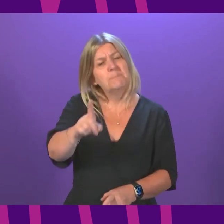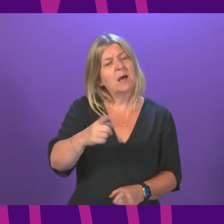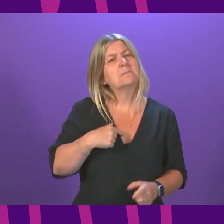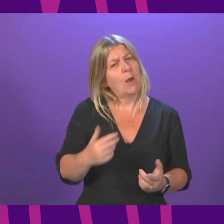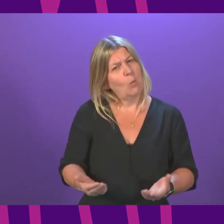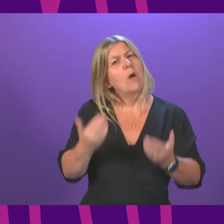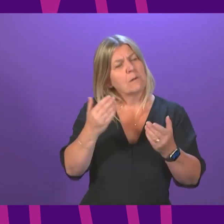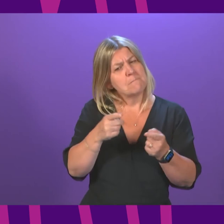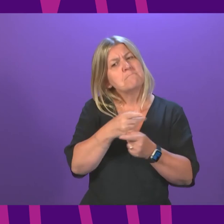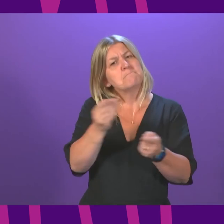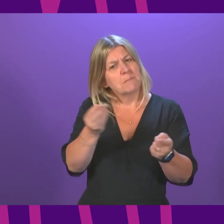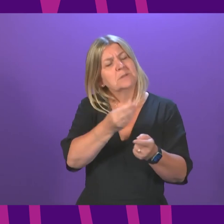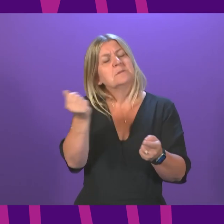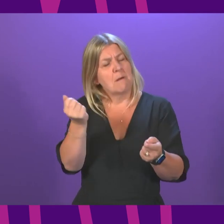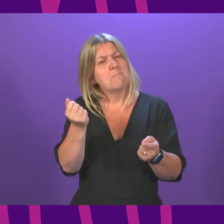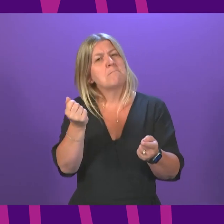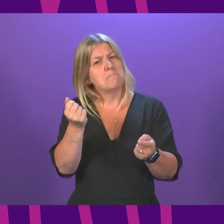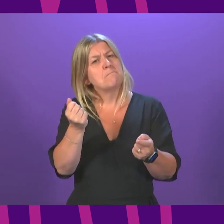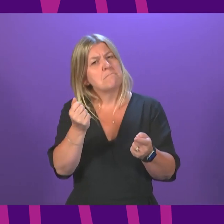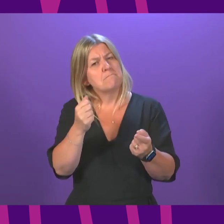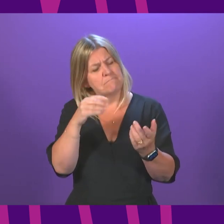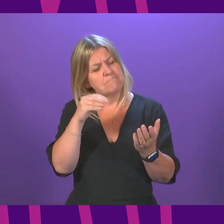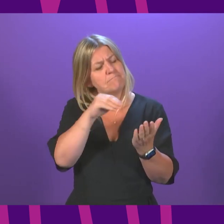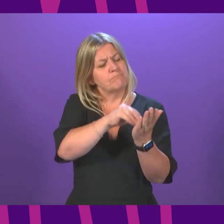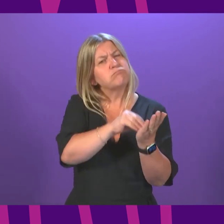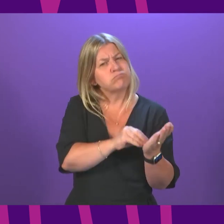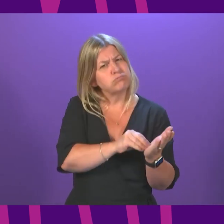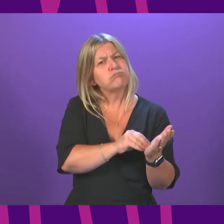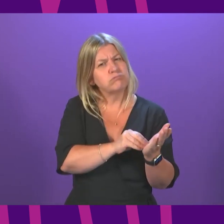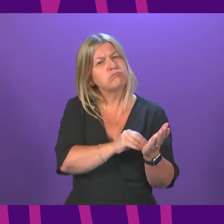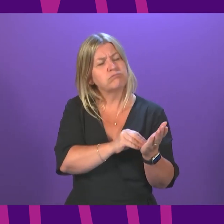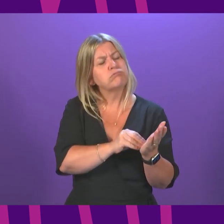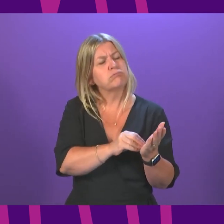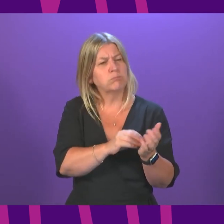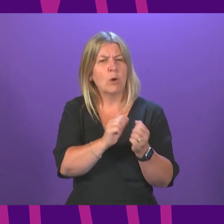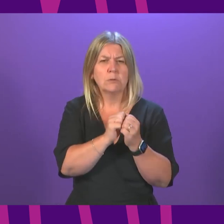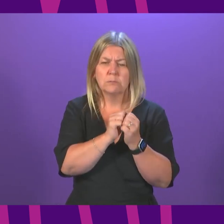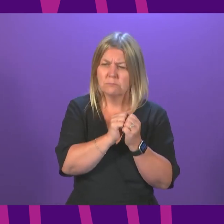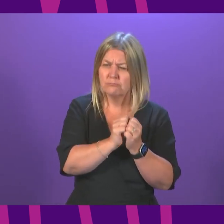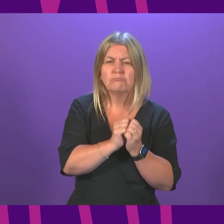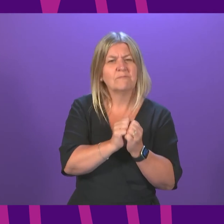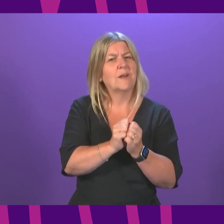original acts should just fall away. Instead, we appeal to the Government to use the summer